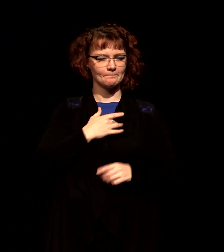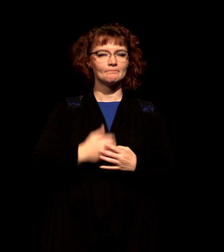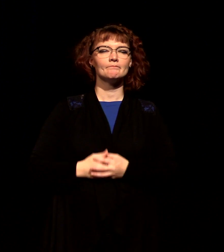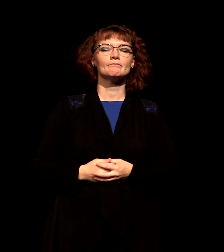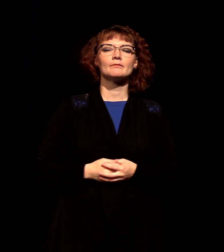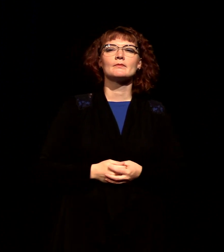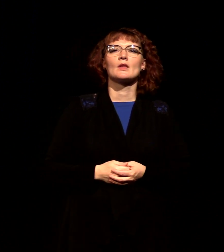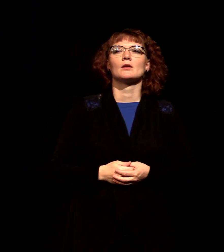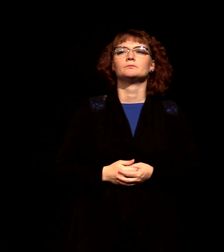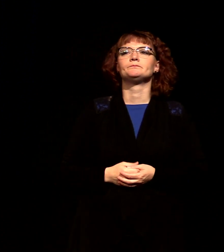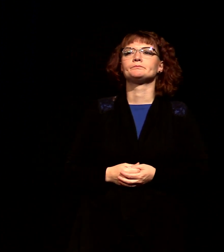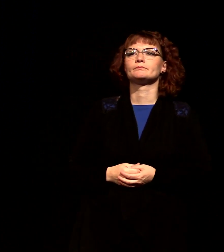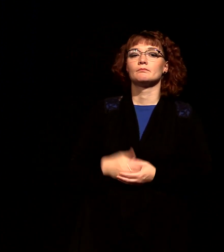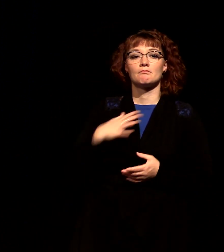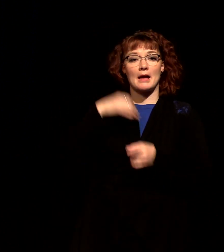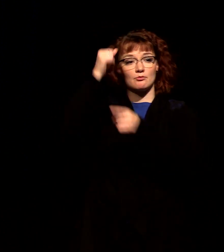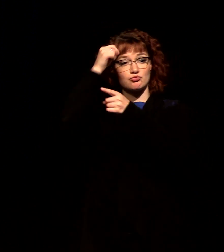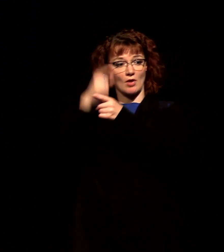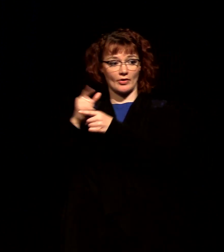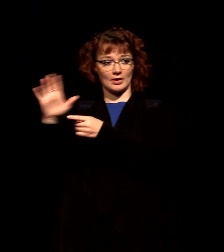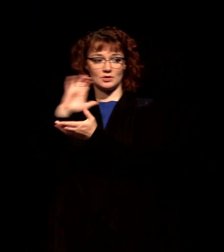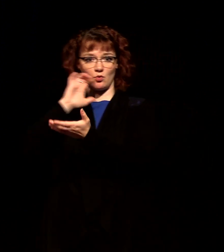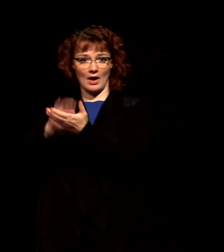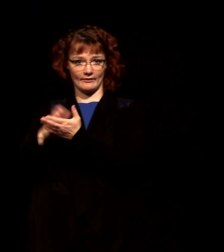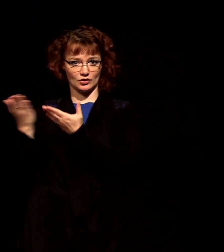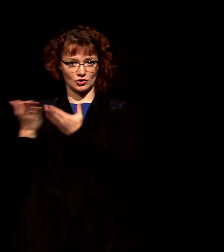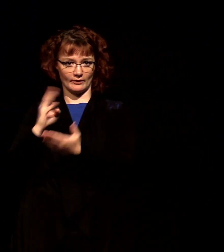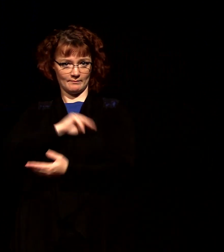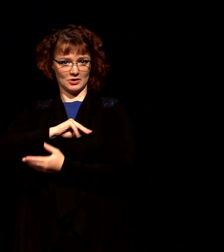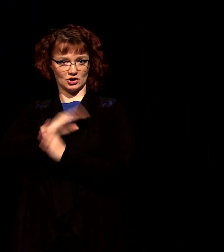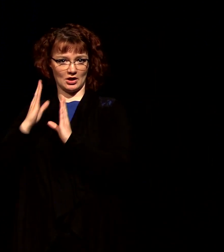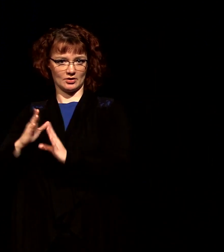worked with a local Oregon adoption agency, who had